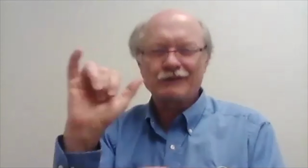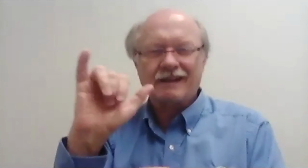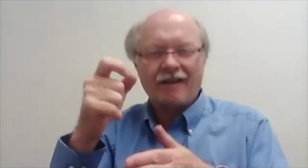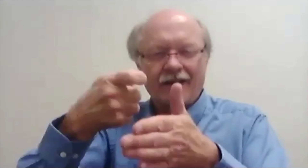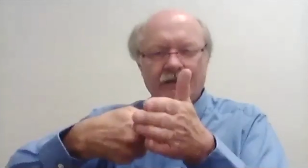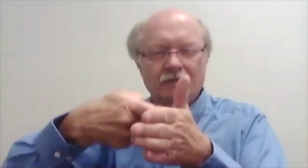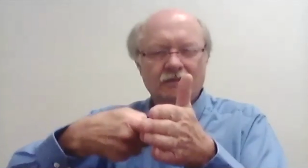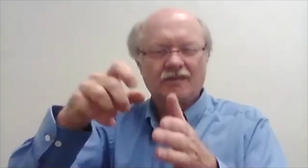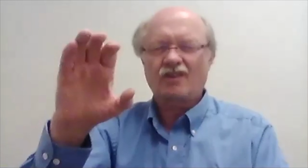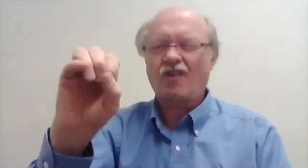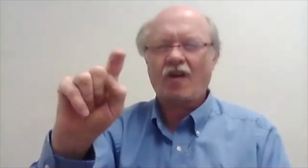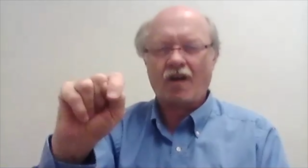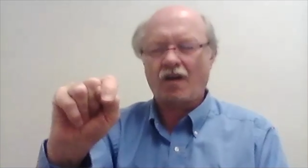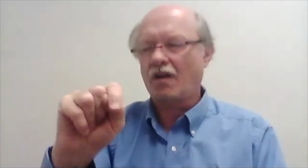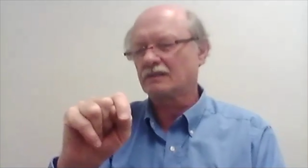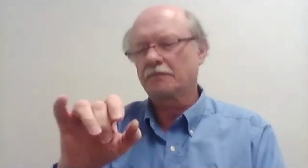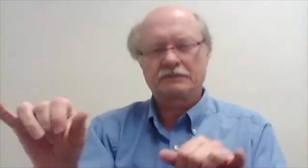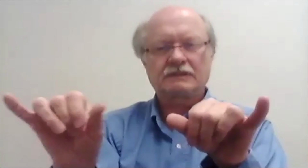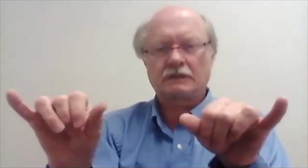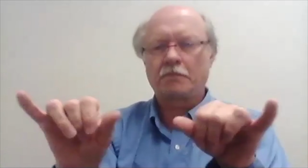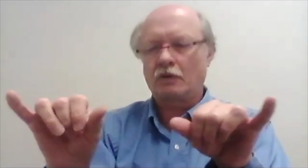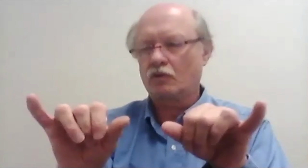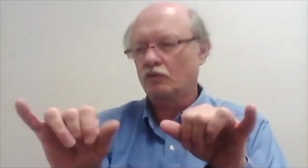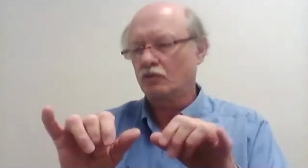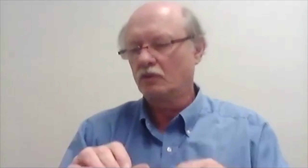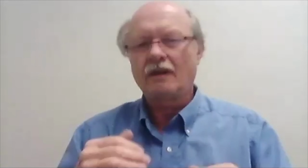Basically, a premium is kind of like a cost that you pay, pretty similar.